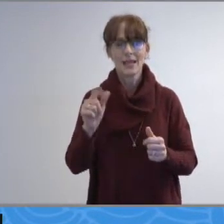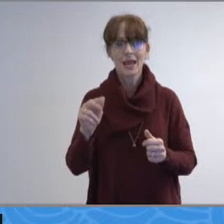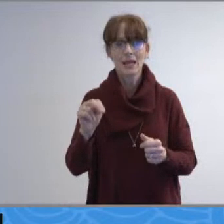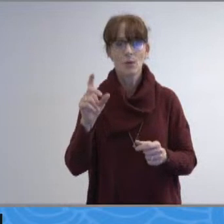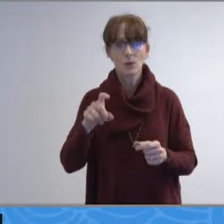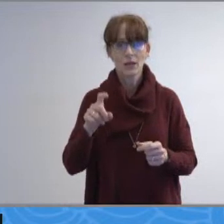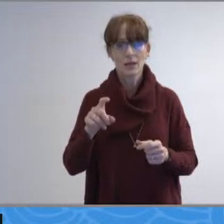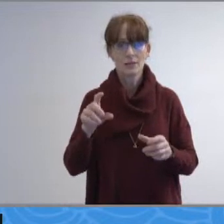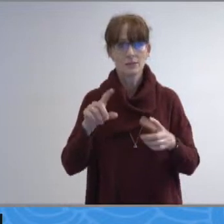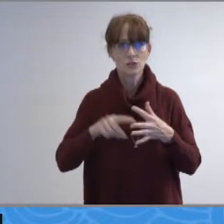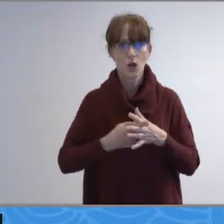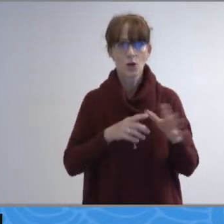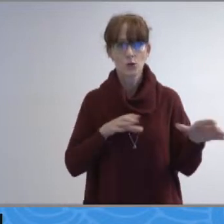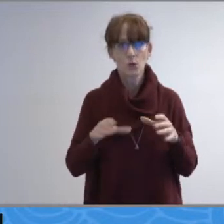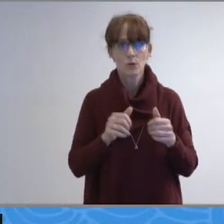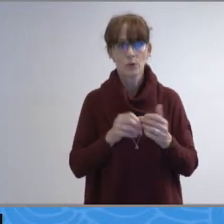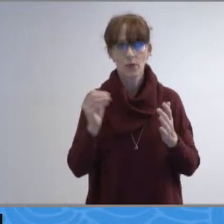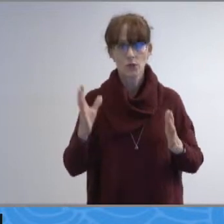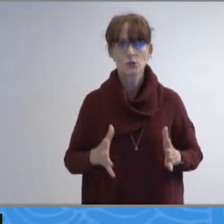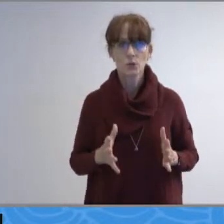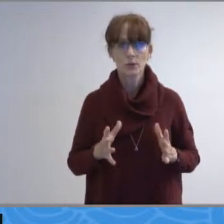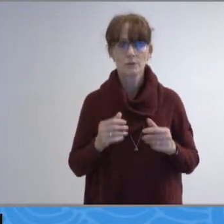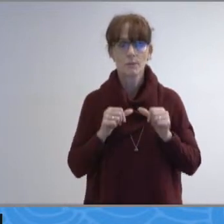to start doing that with our students moving forward.